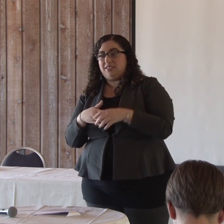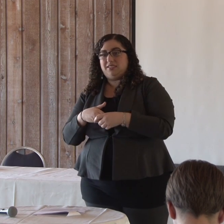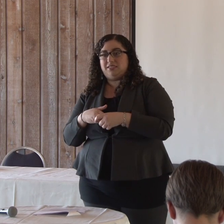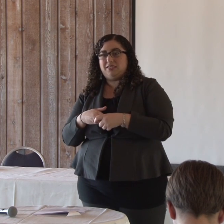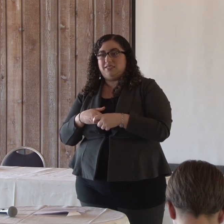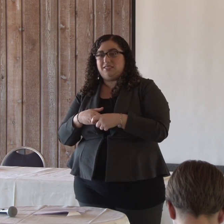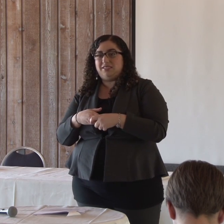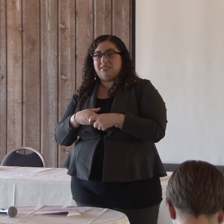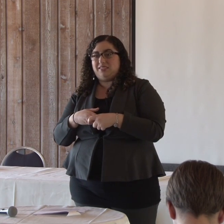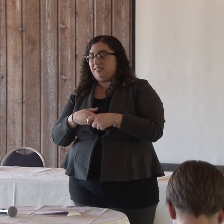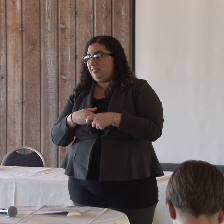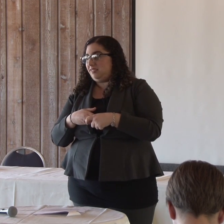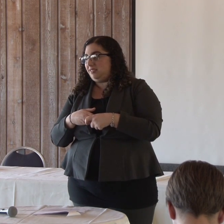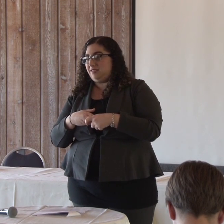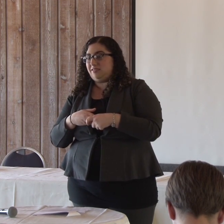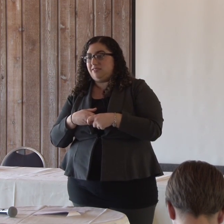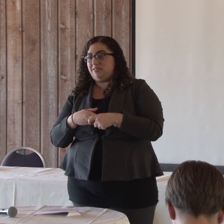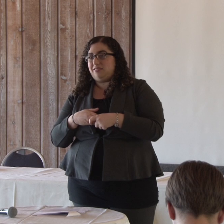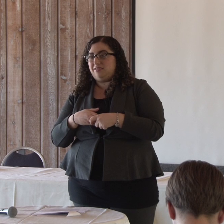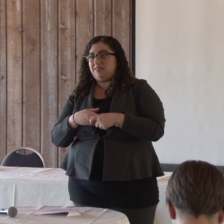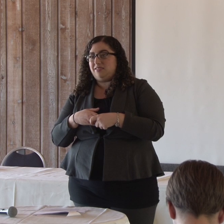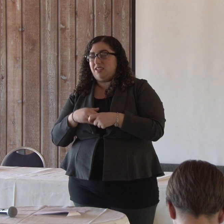There may be a delay with a sign language interpreter through the screen